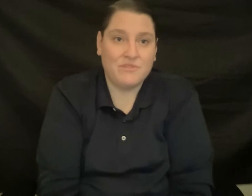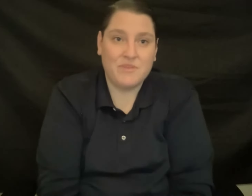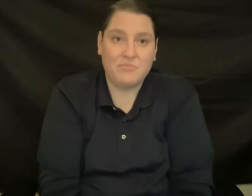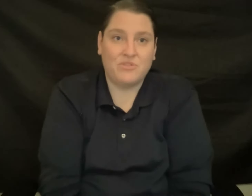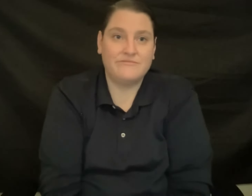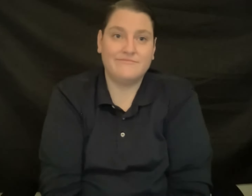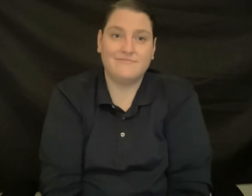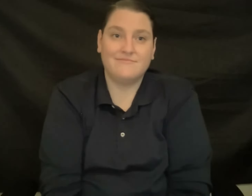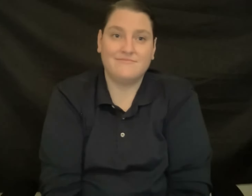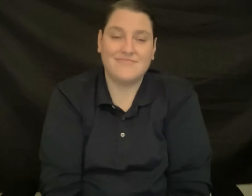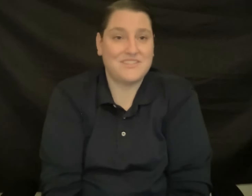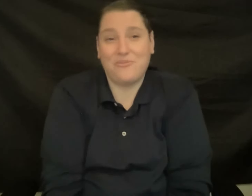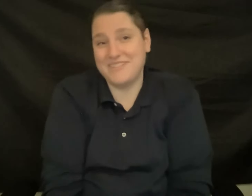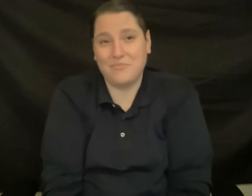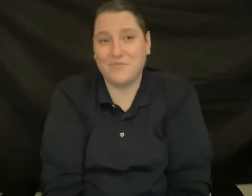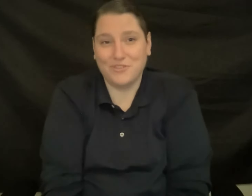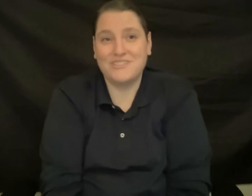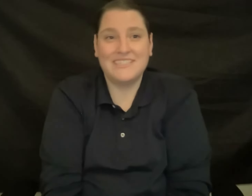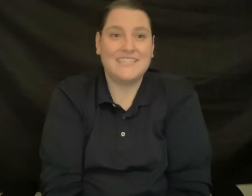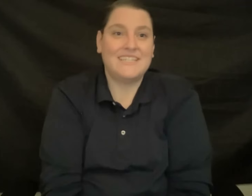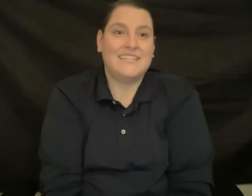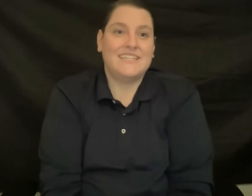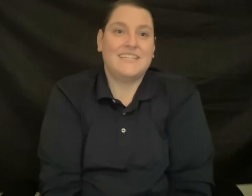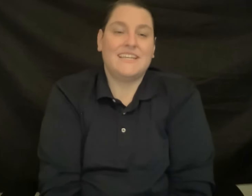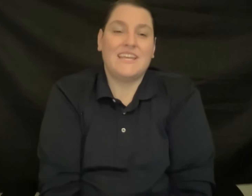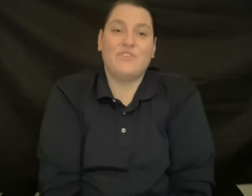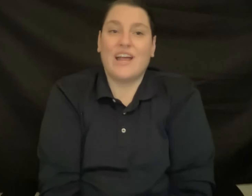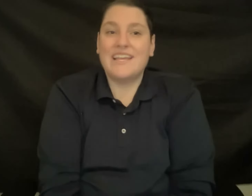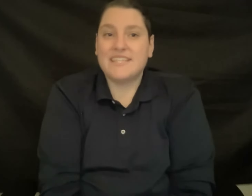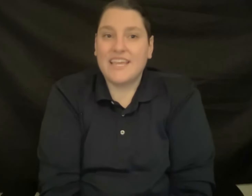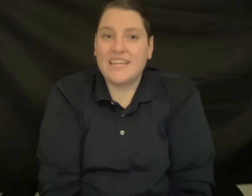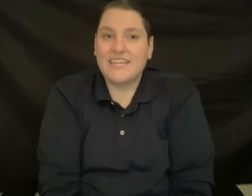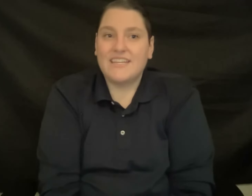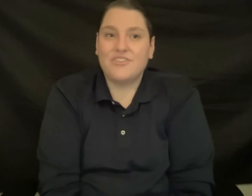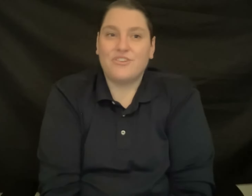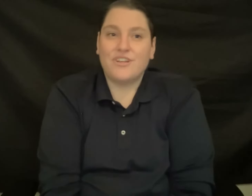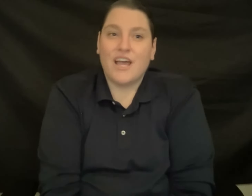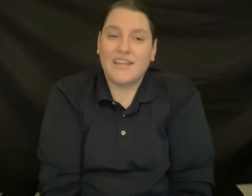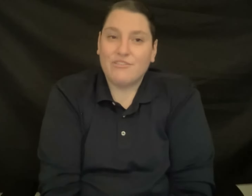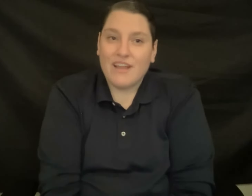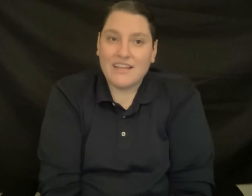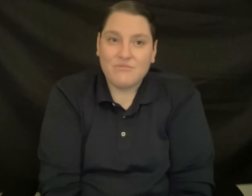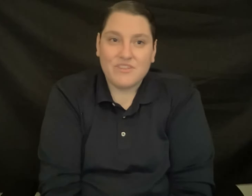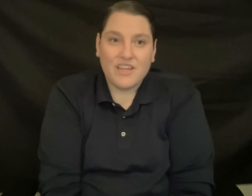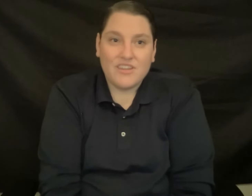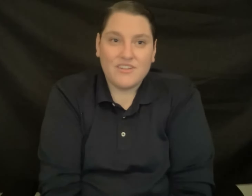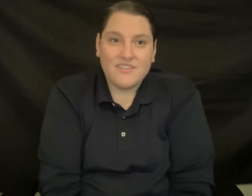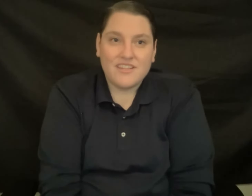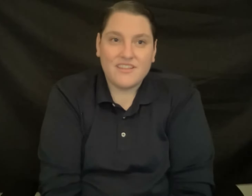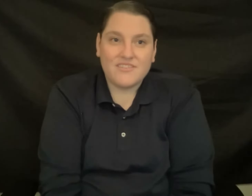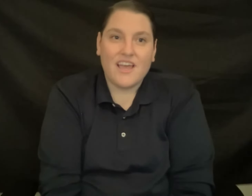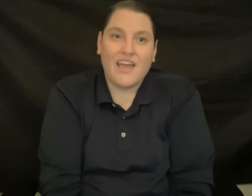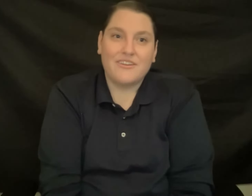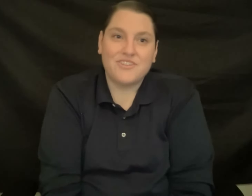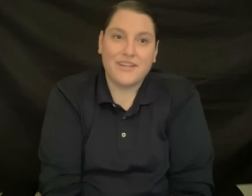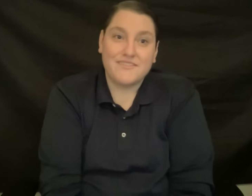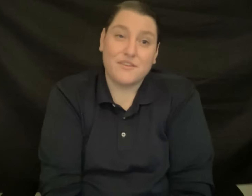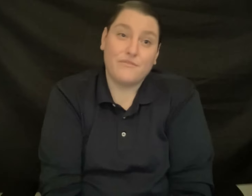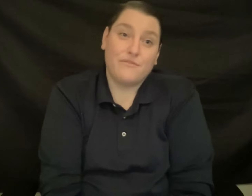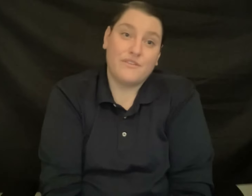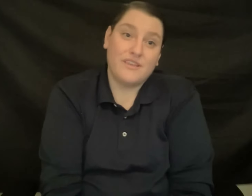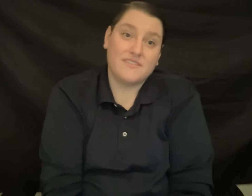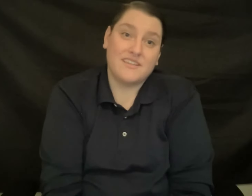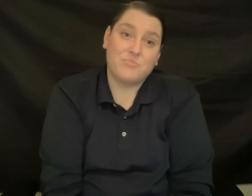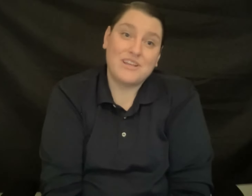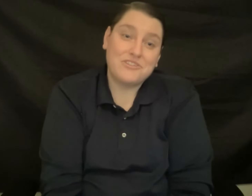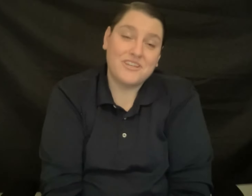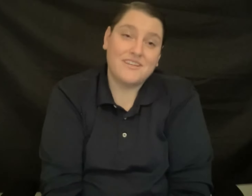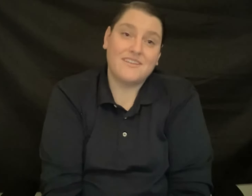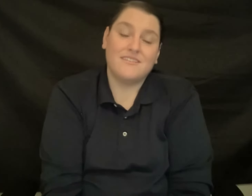Our next question is asking, could social engagement familiarize the lingering effects after a stroke? -- ameliorate.